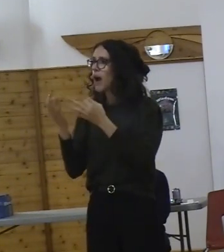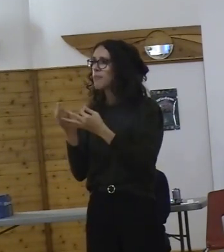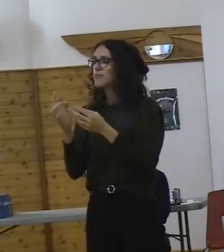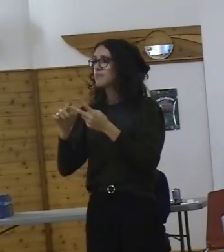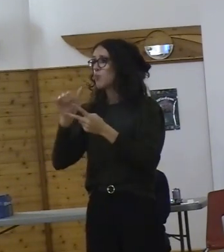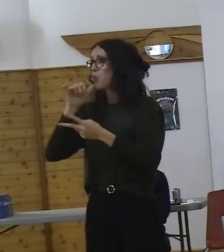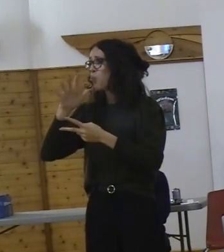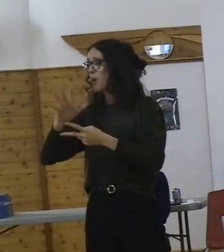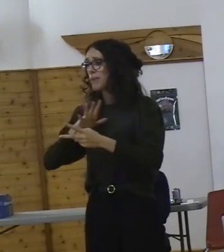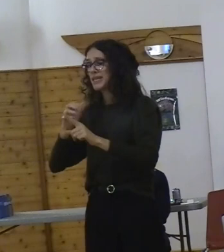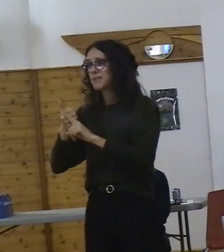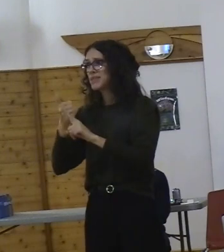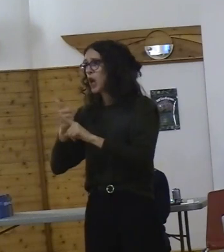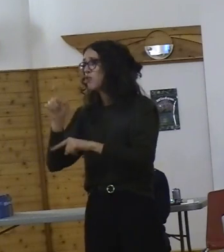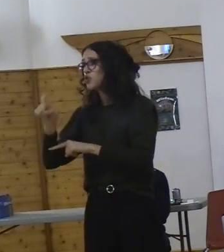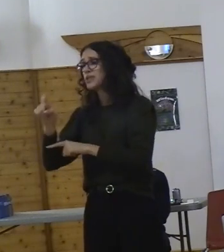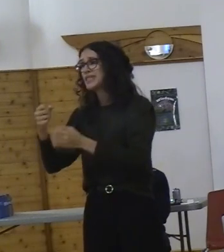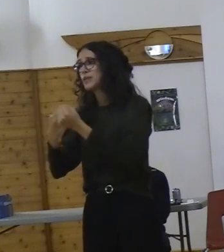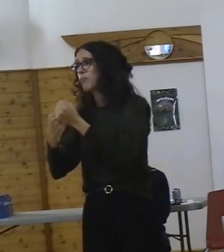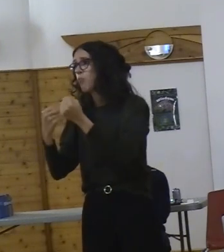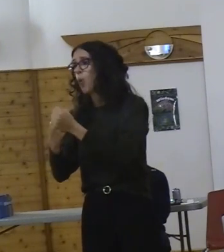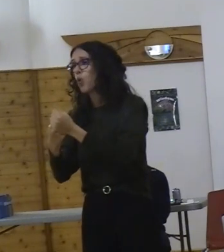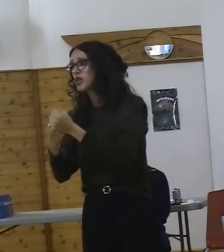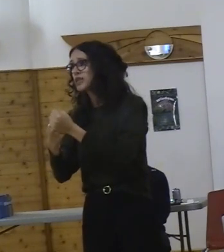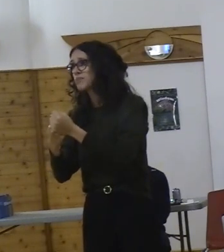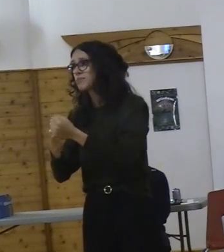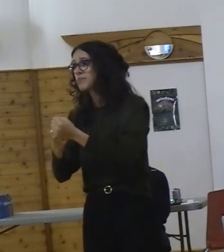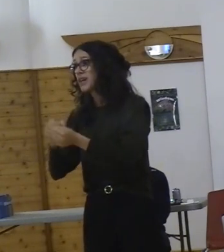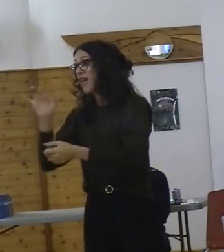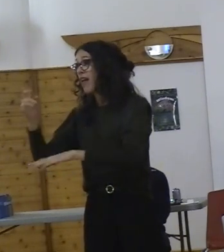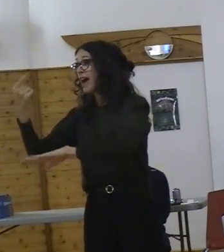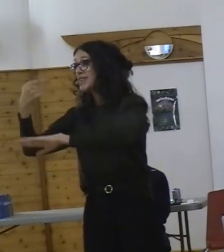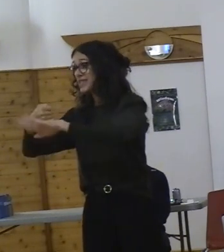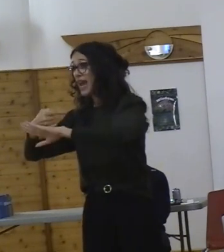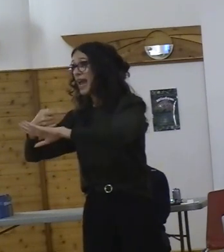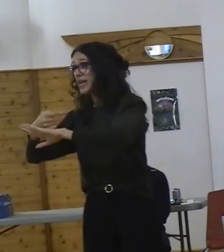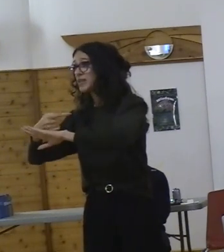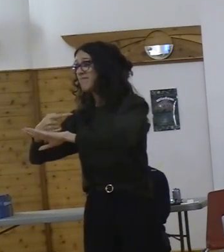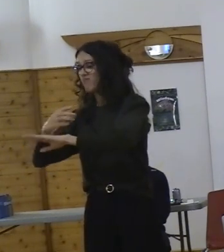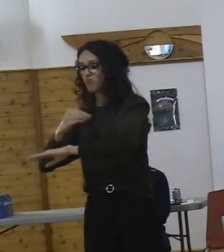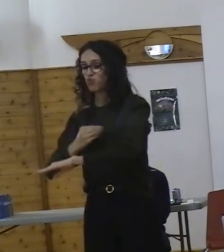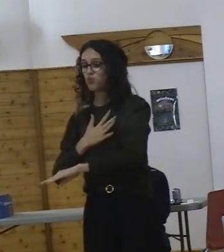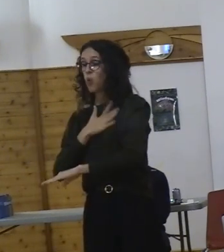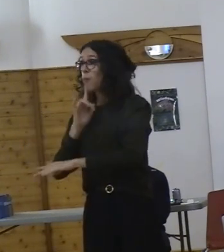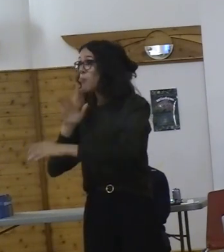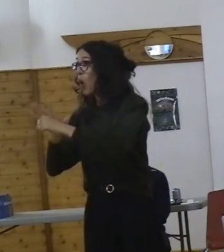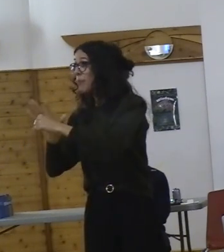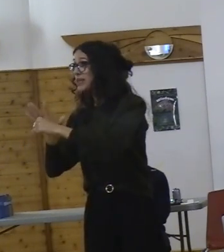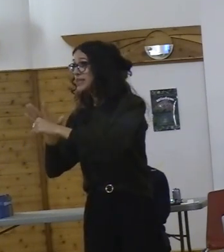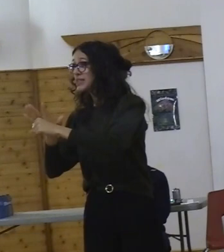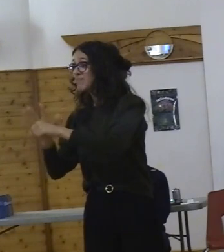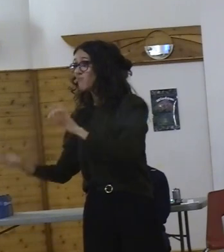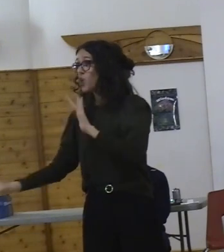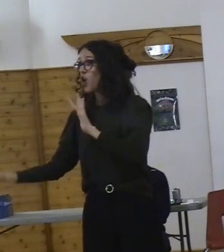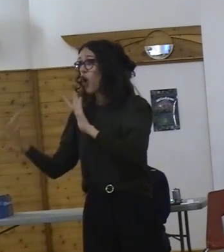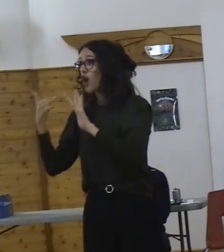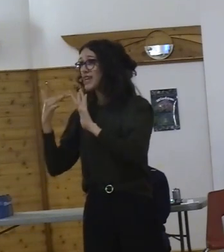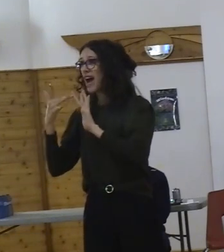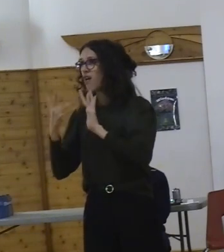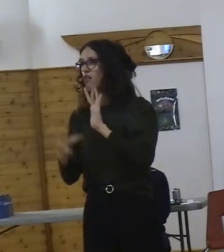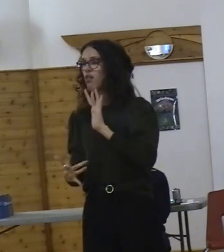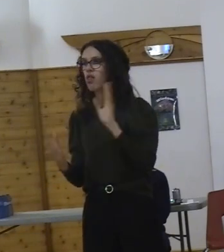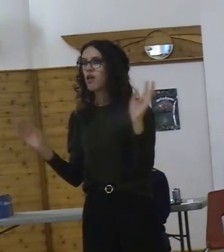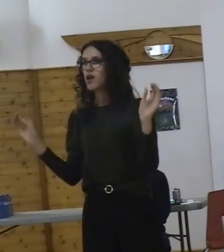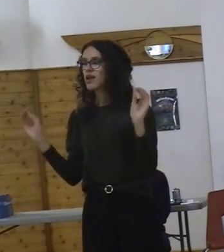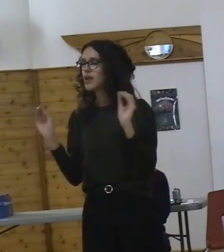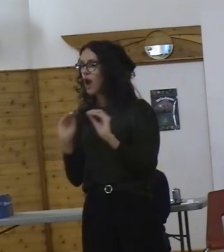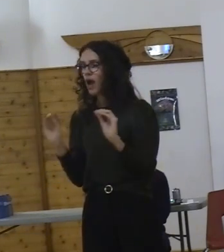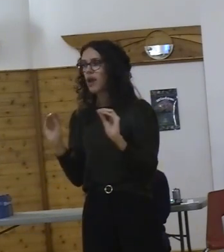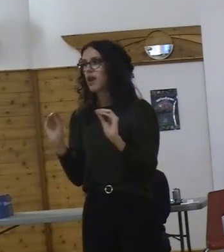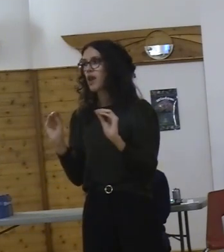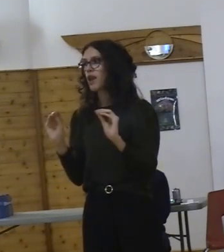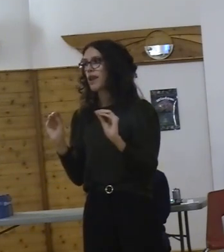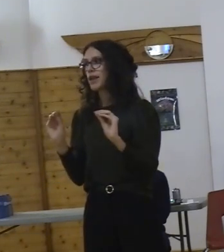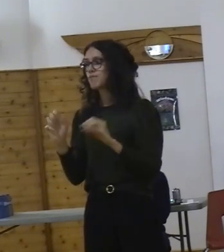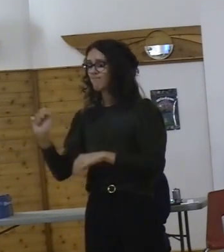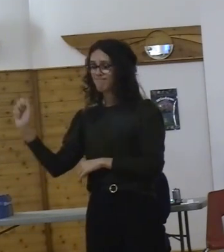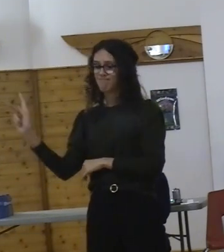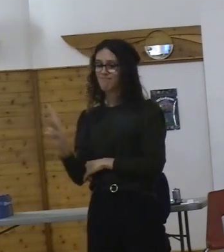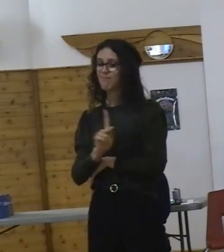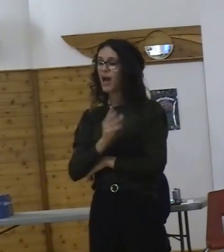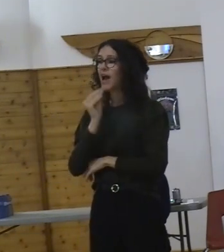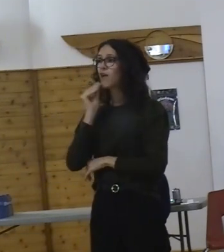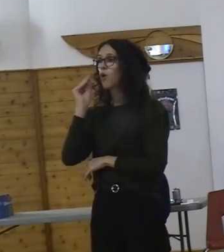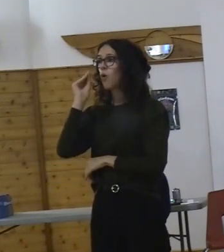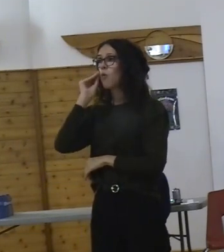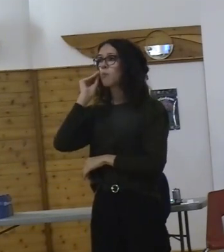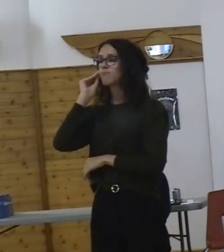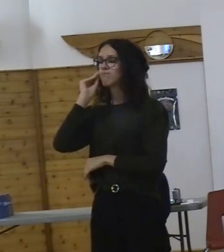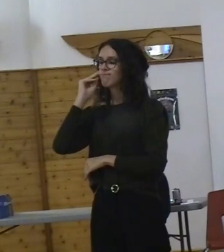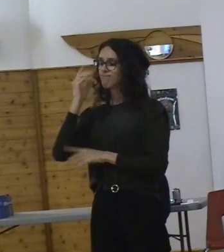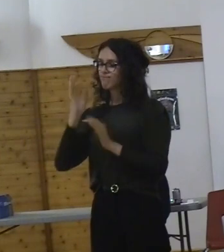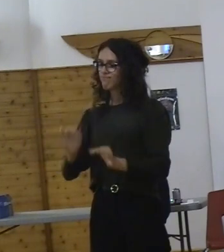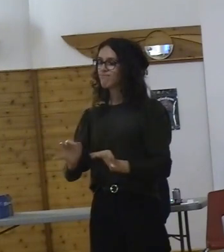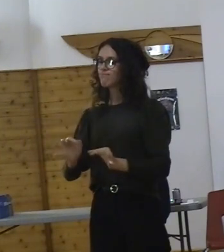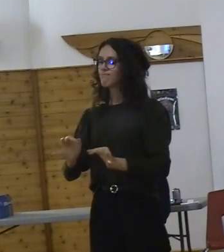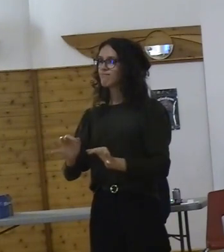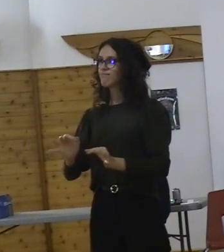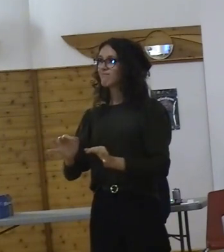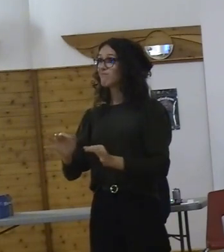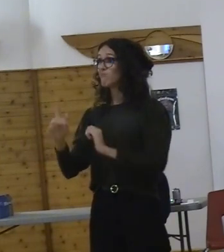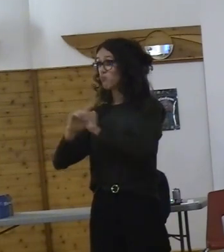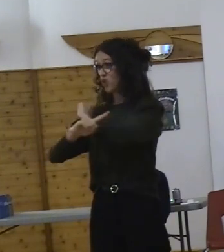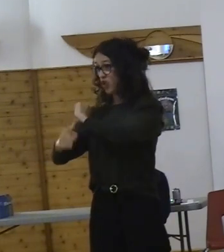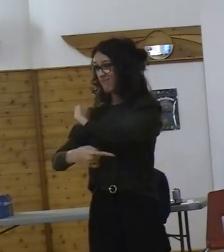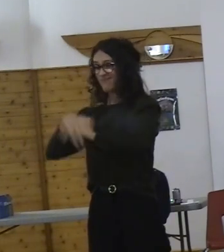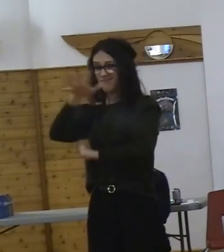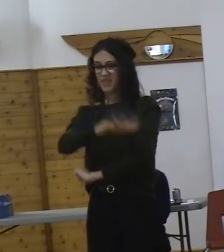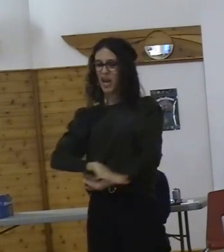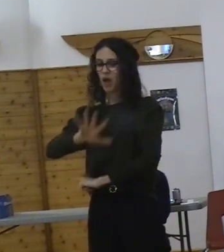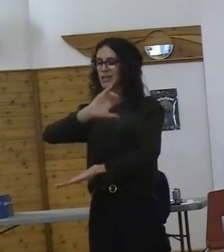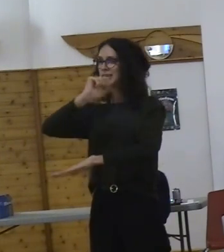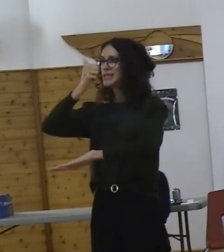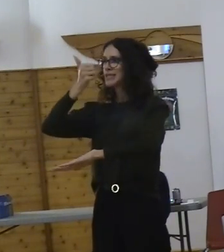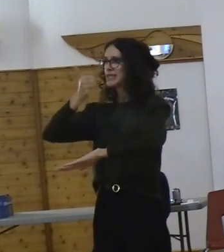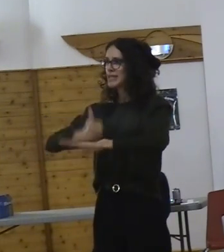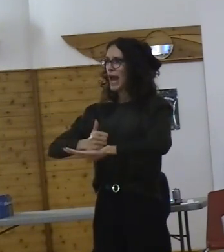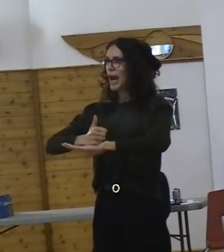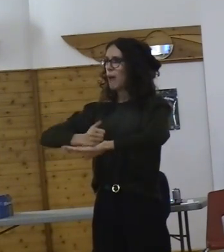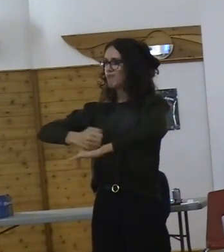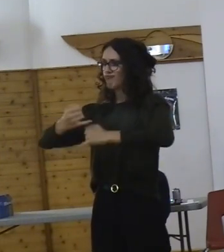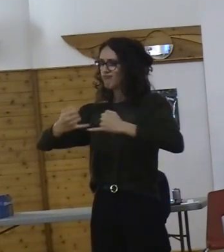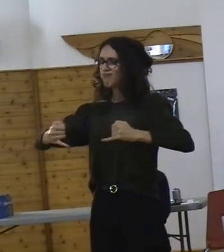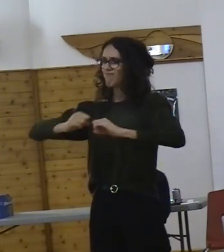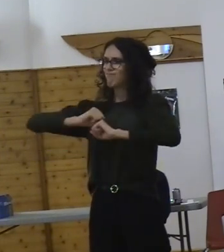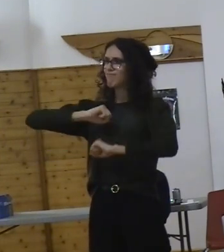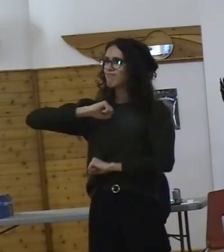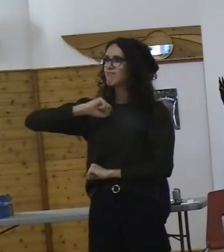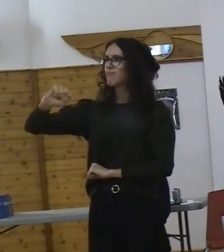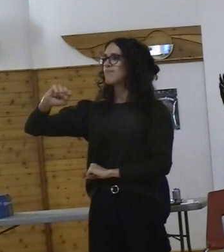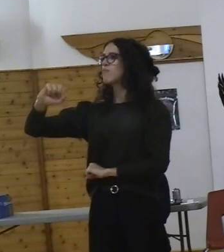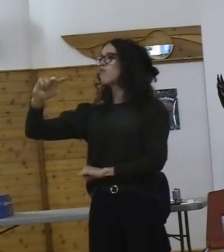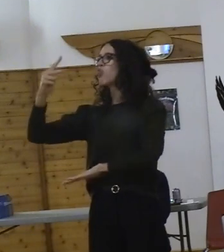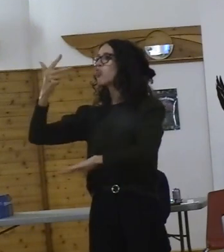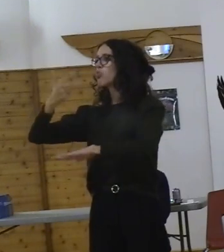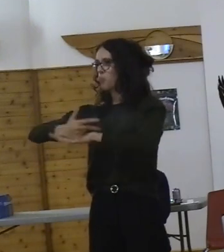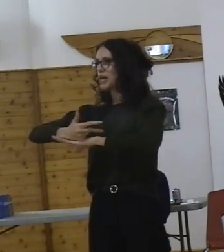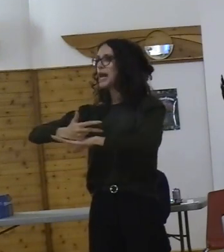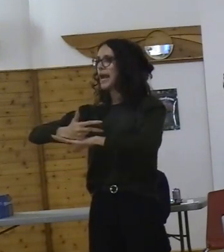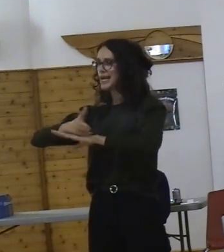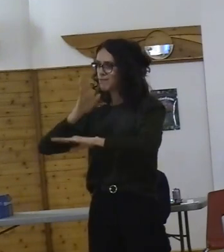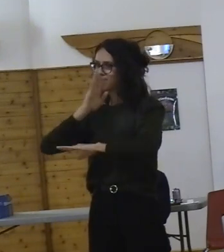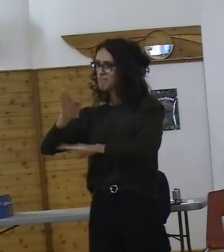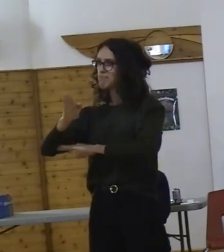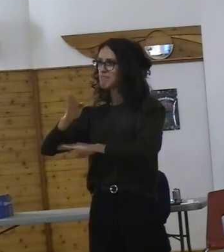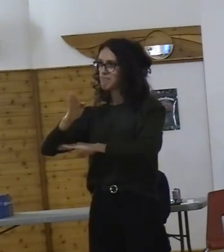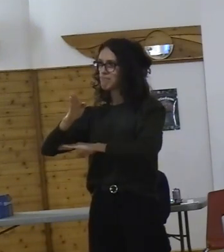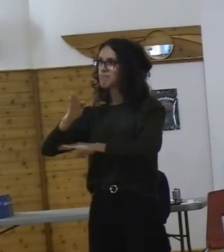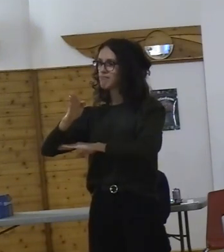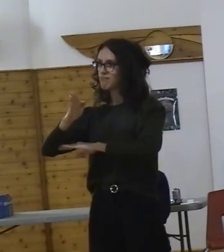Tseung-ho has not reached out to my family since. December 13, 2022, after returning home from Ottawa, we decided to do three initial days of blockades at the Brady landfill because we believe that Buffalo Woman is in there and possibly my mother and Mercedes.